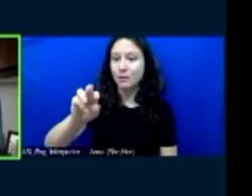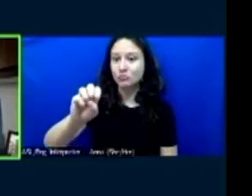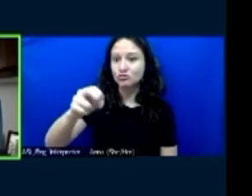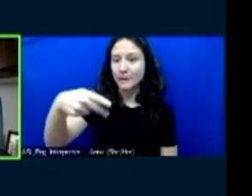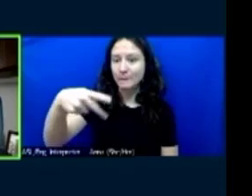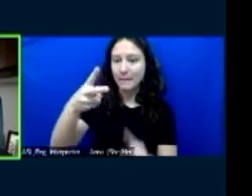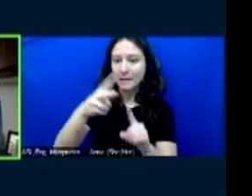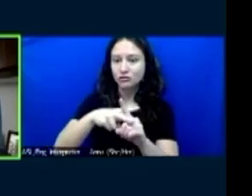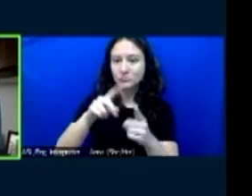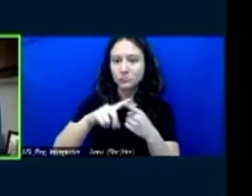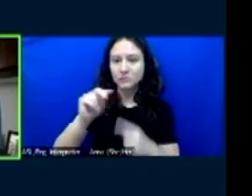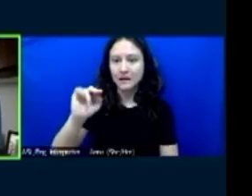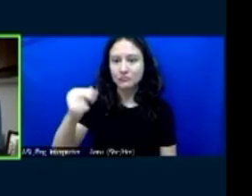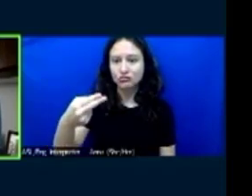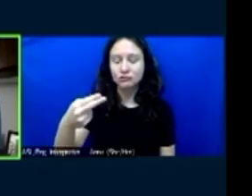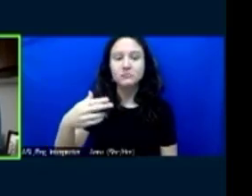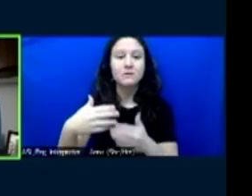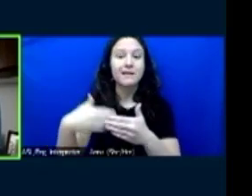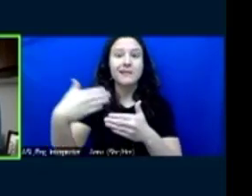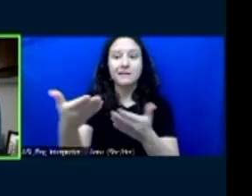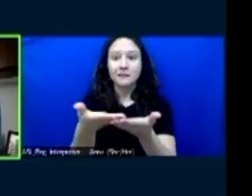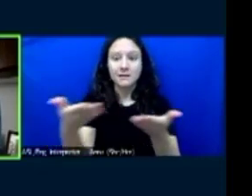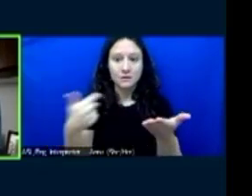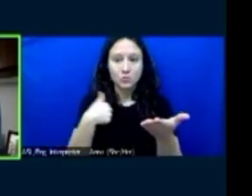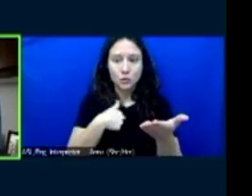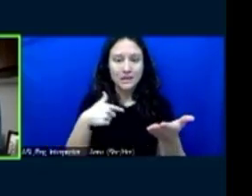And so, the next thing we're looking at is fellowship review.